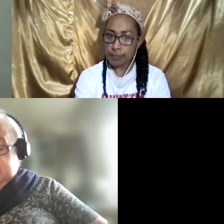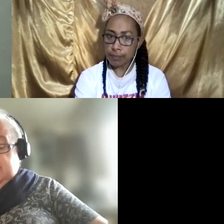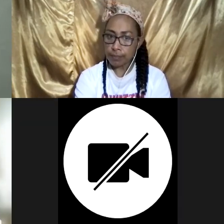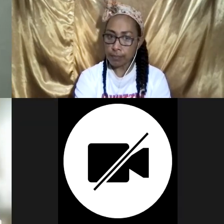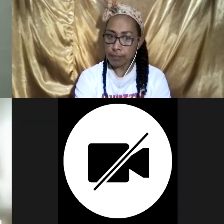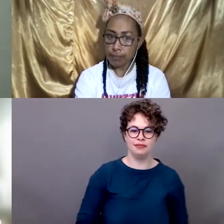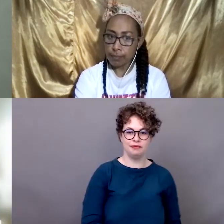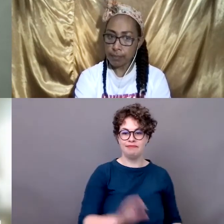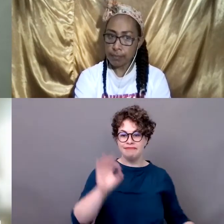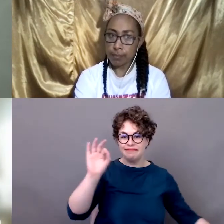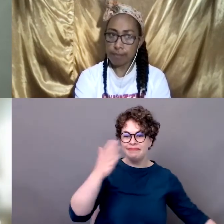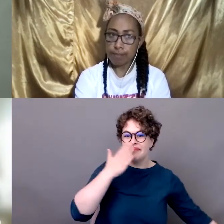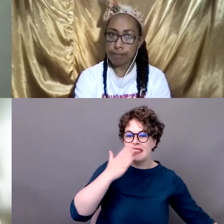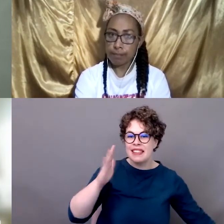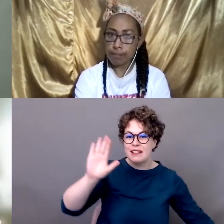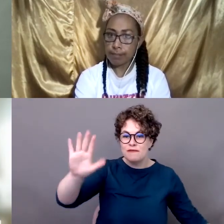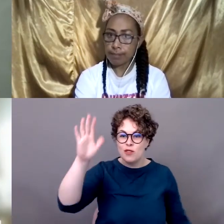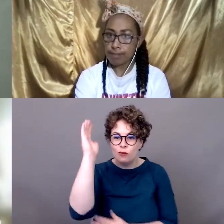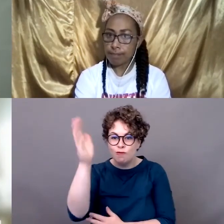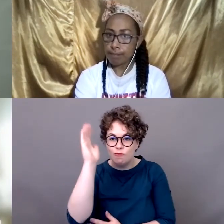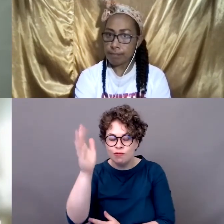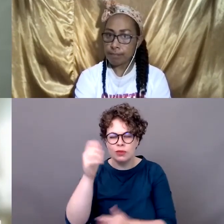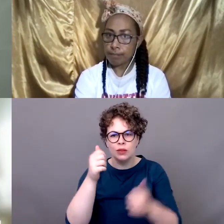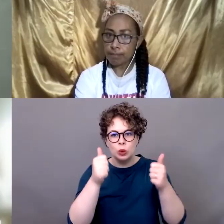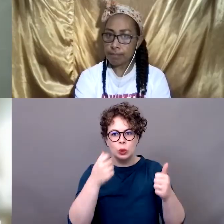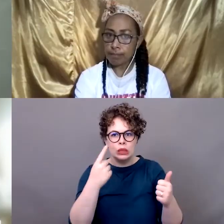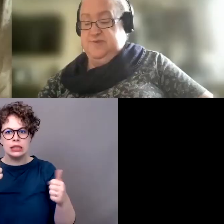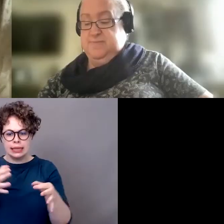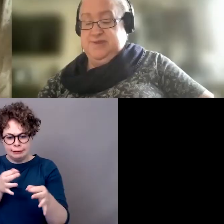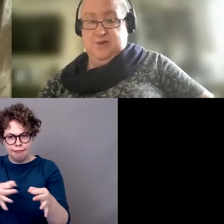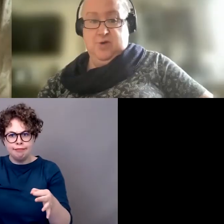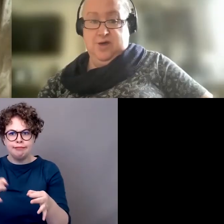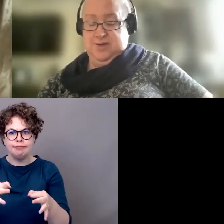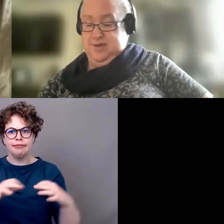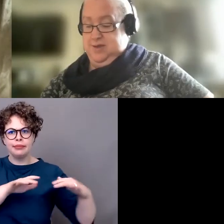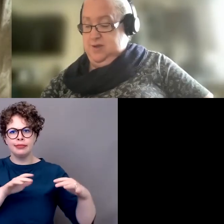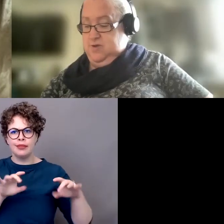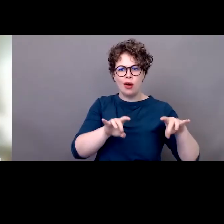and the impact it can have. We would now like to move to Christian Modino Hok.